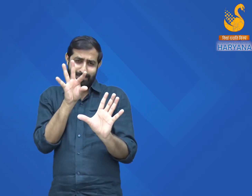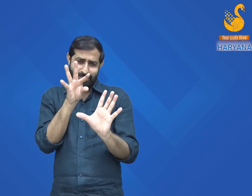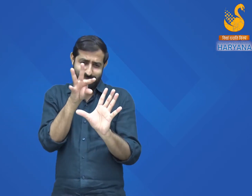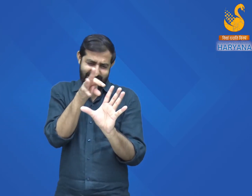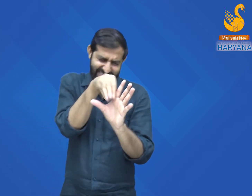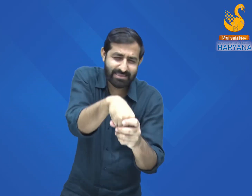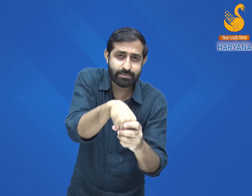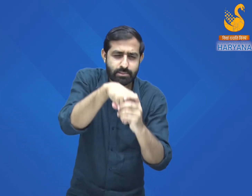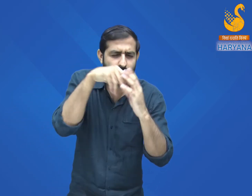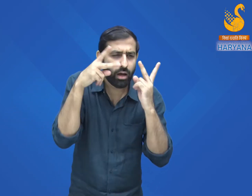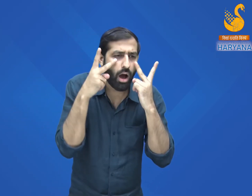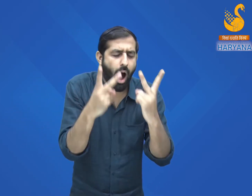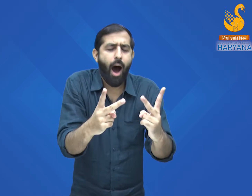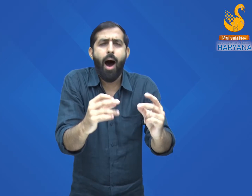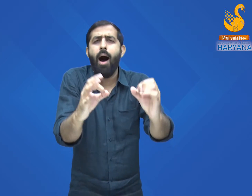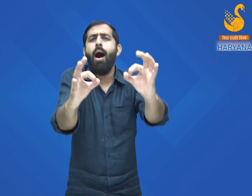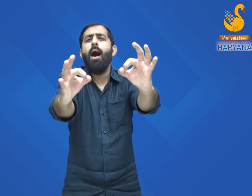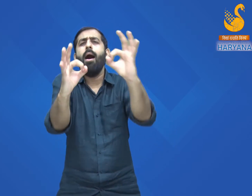will teach us something important.